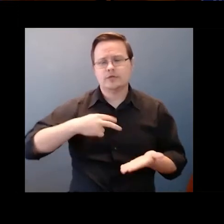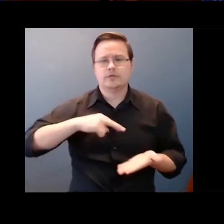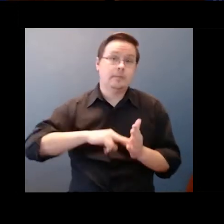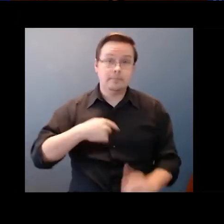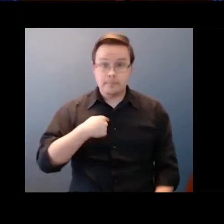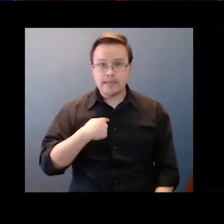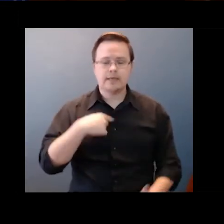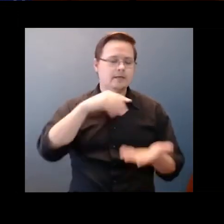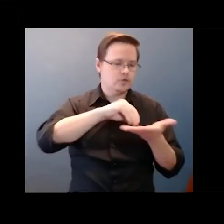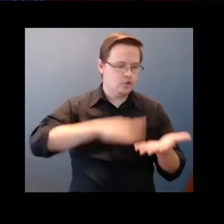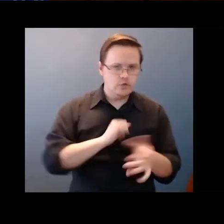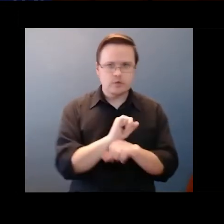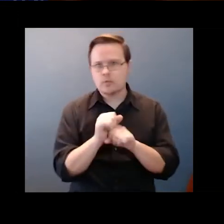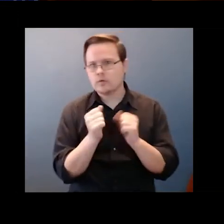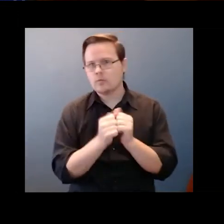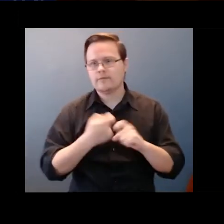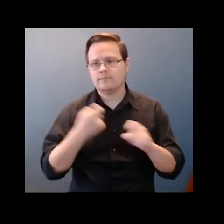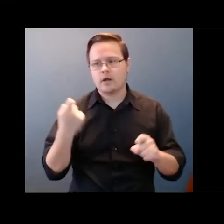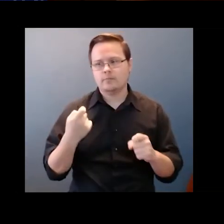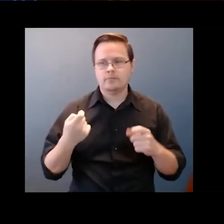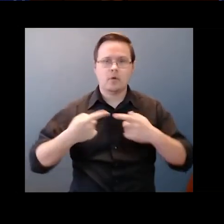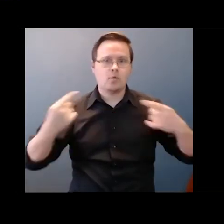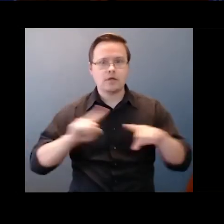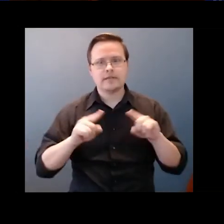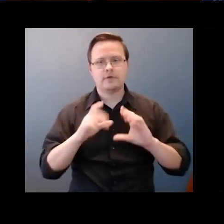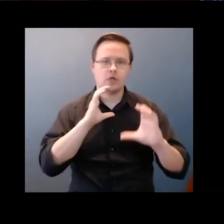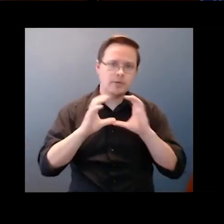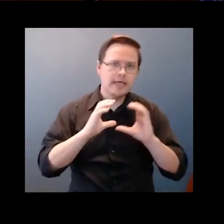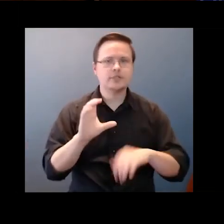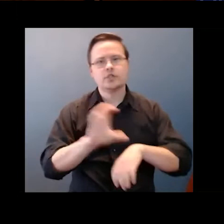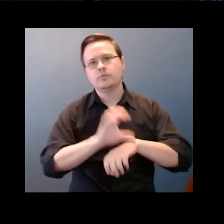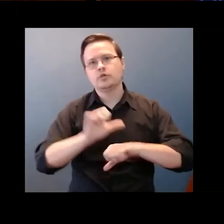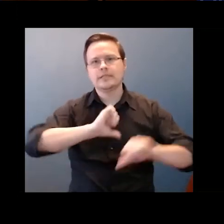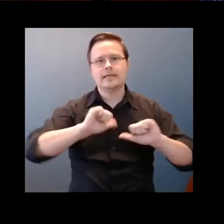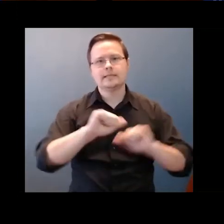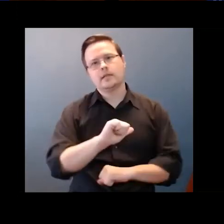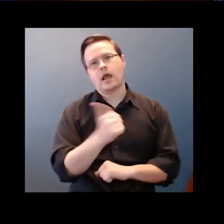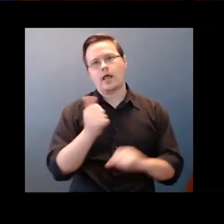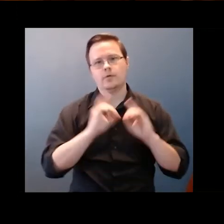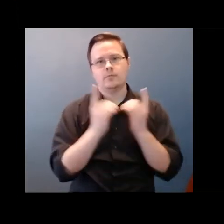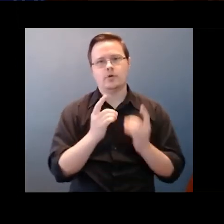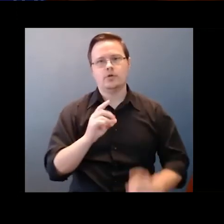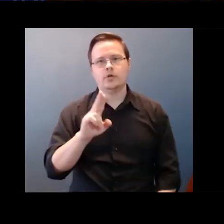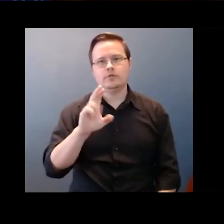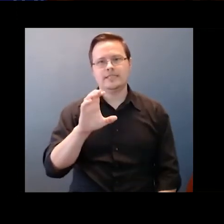with from across communication, computer science and other departments at UCSD, as well as tech workers who are